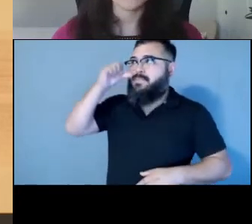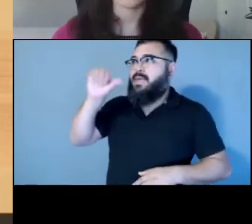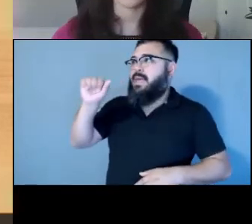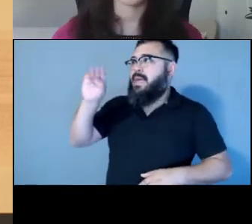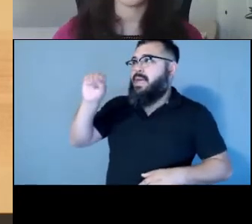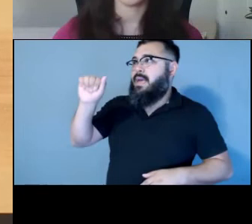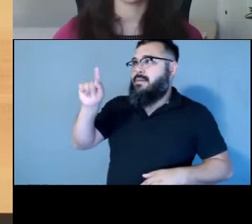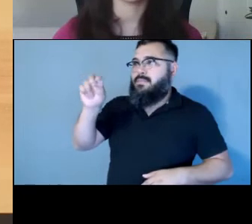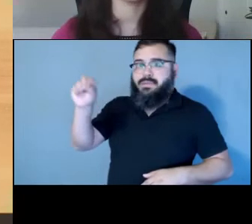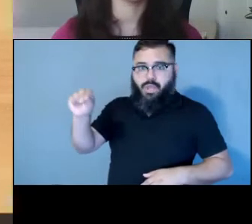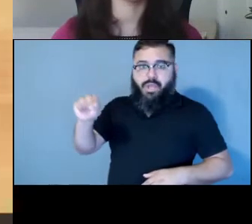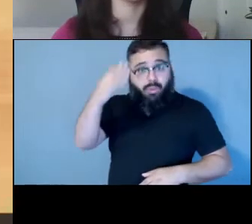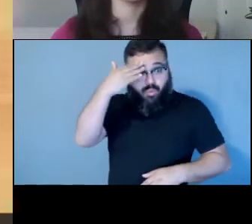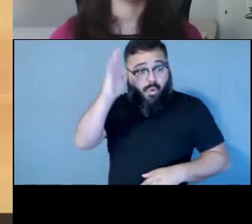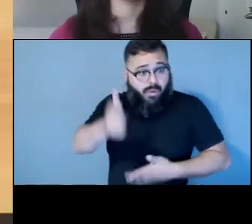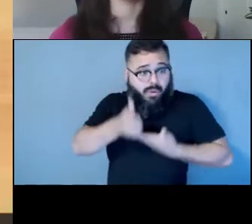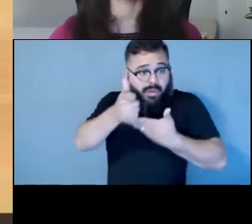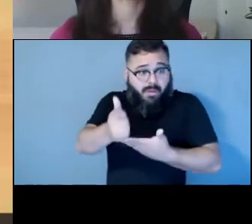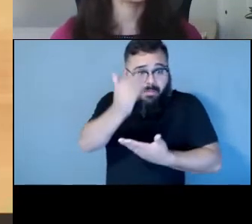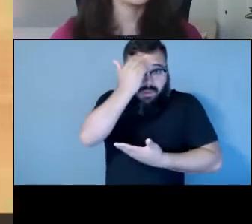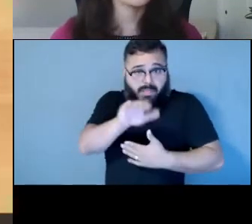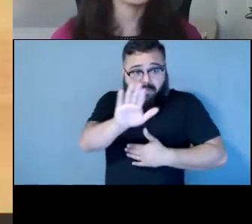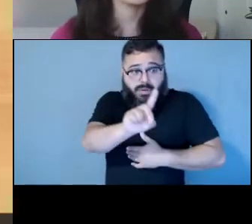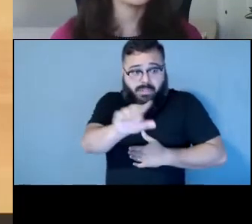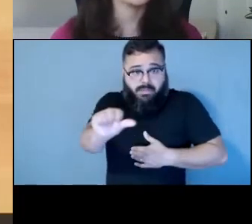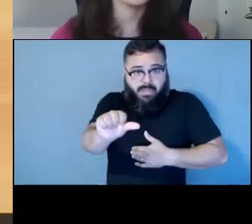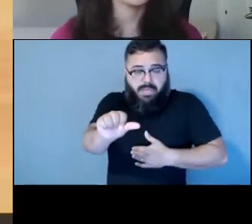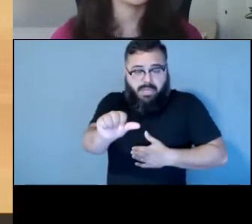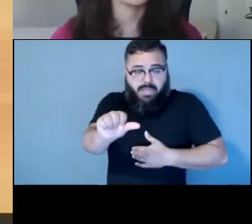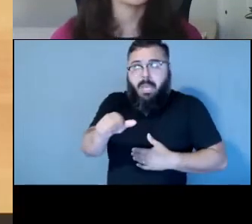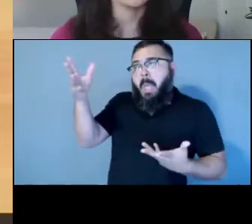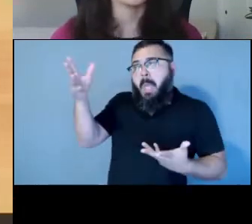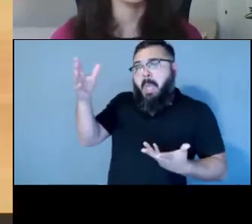because of your disability, it's gonna be unlikely that your employer is gonna say